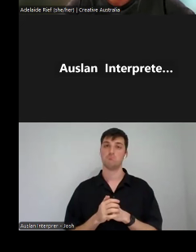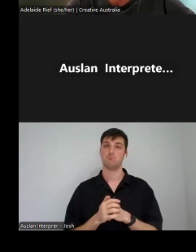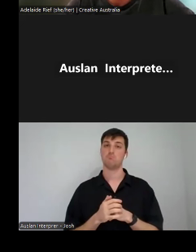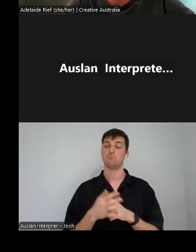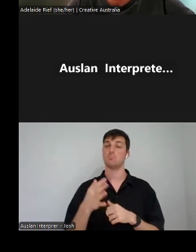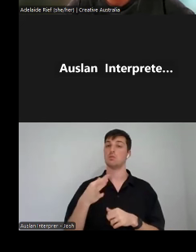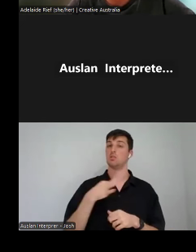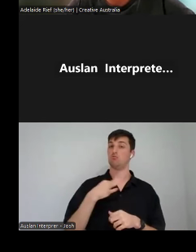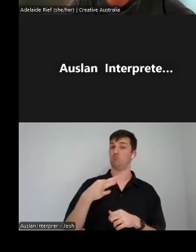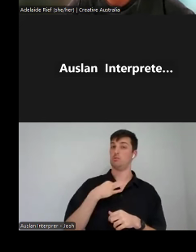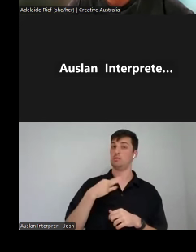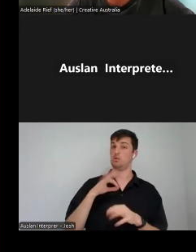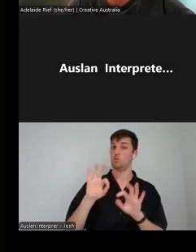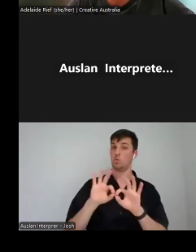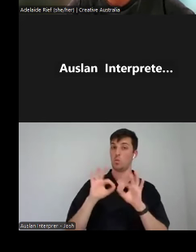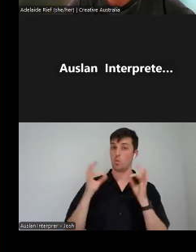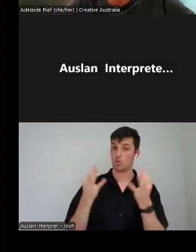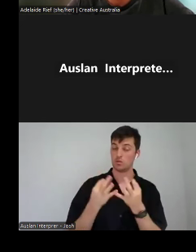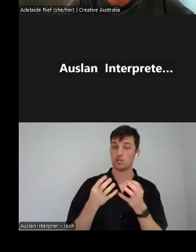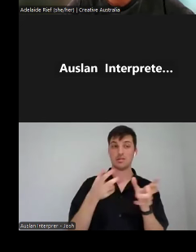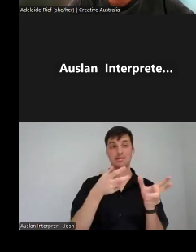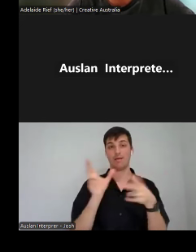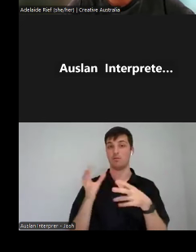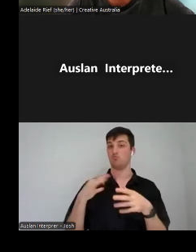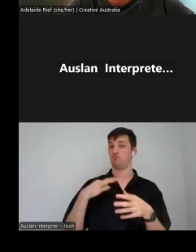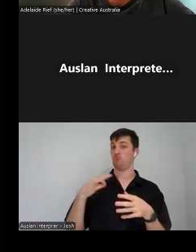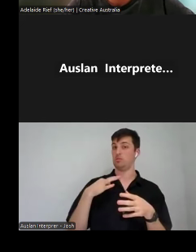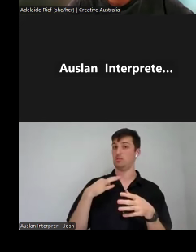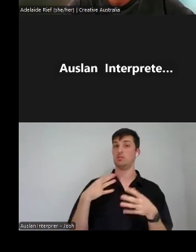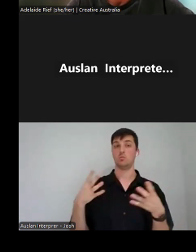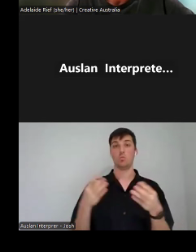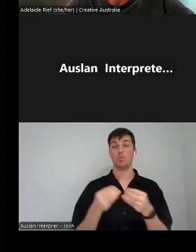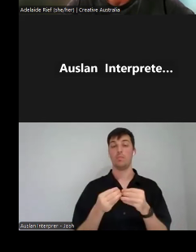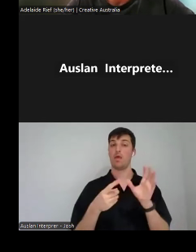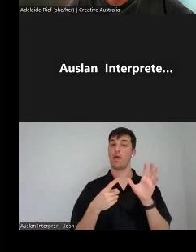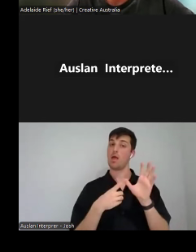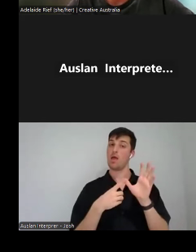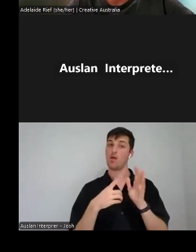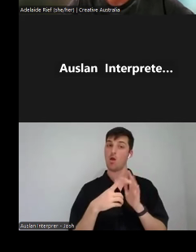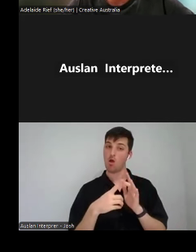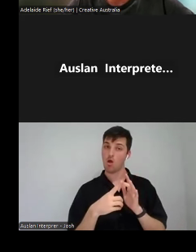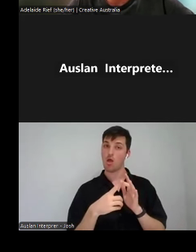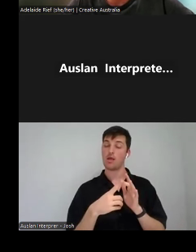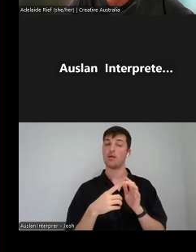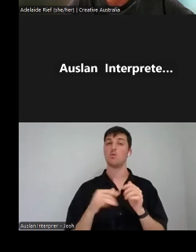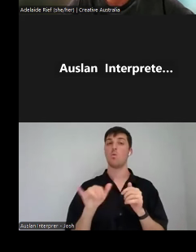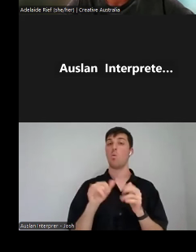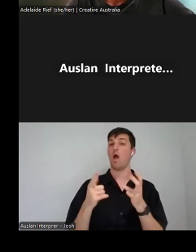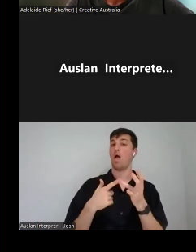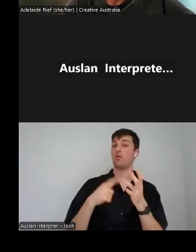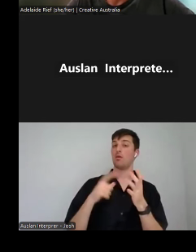to your organisation and the governance risks associated with AI or with other cyber risks. It